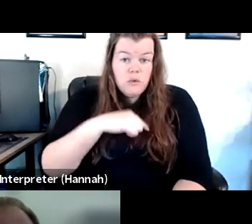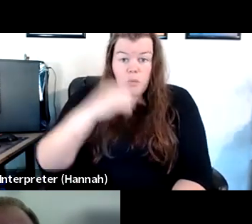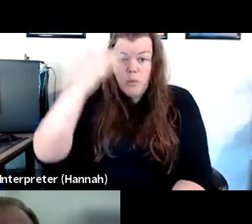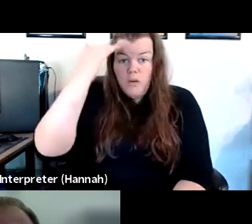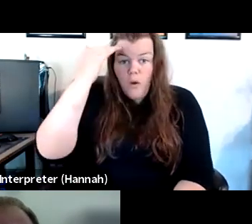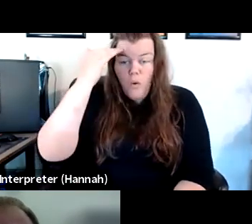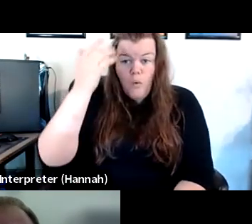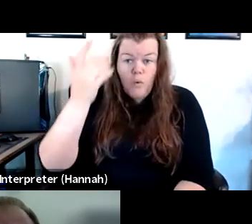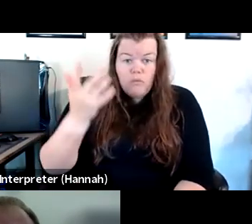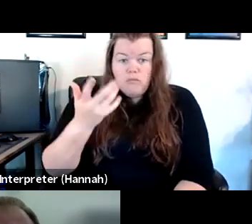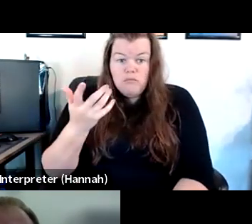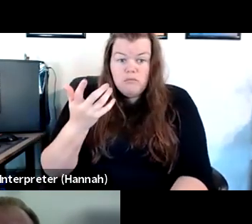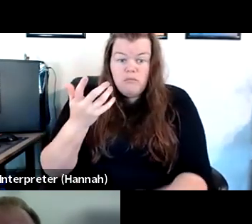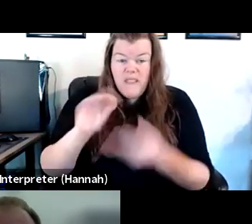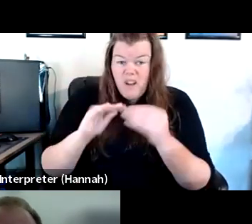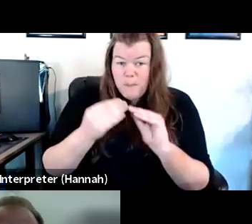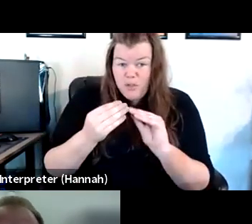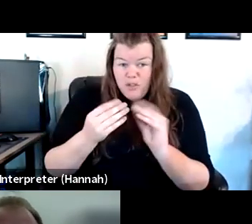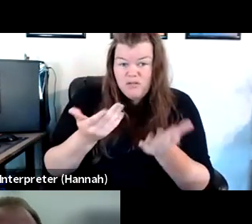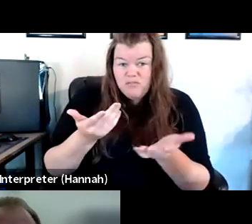what those amounts are? Because I think you could use that even